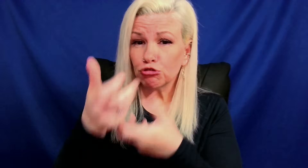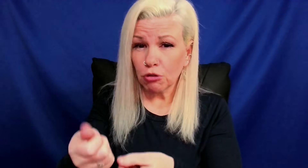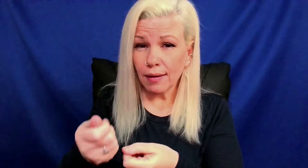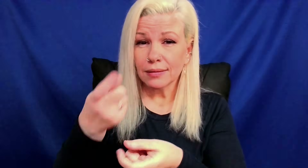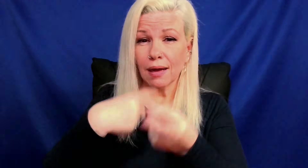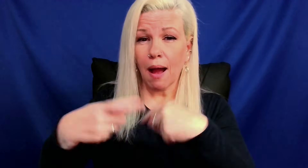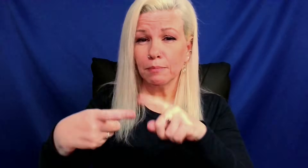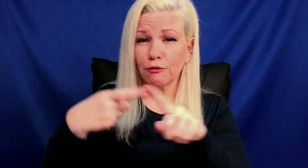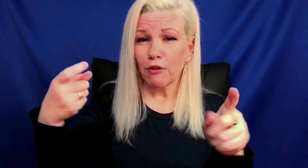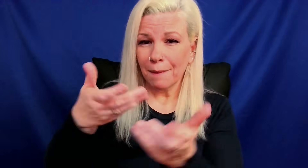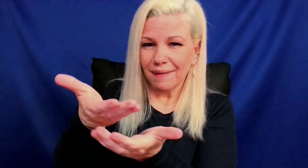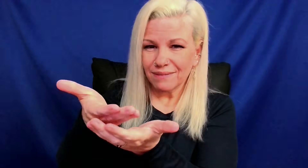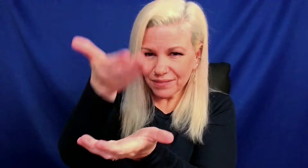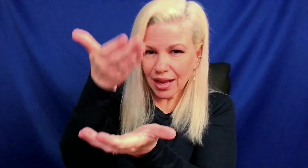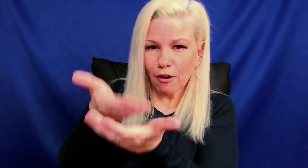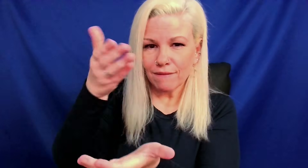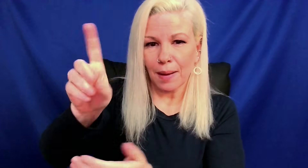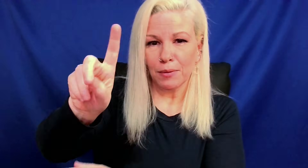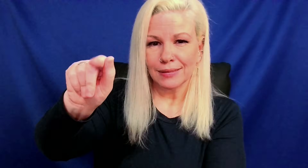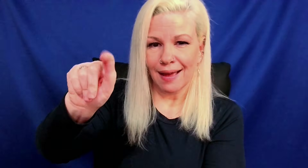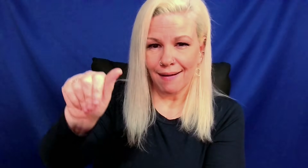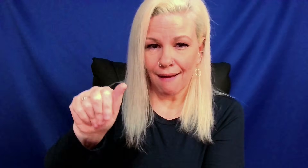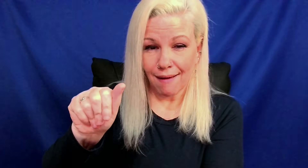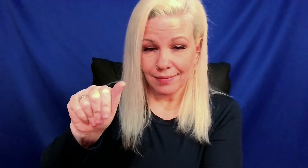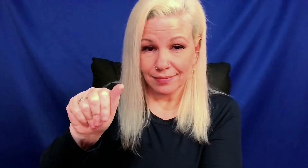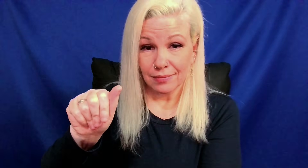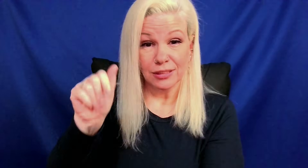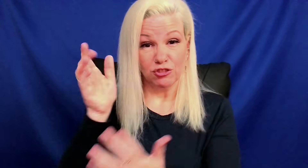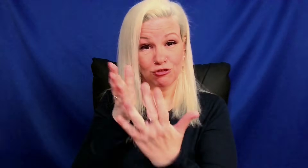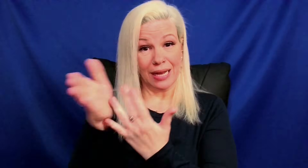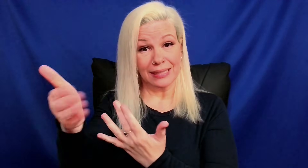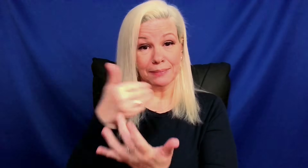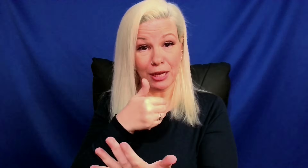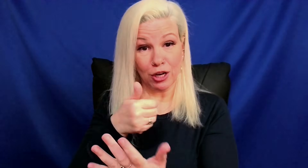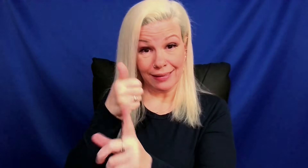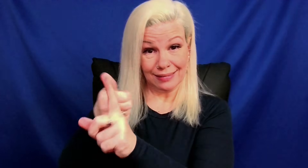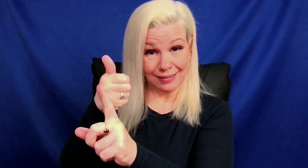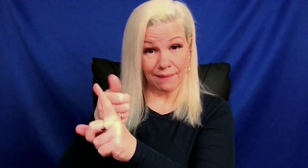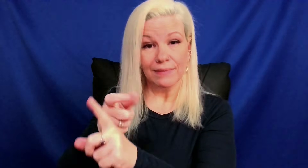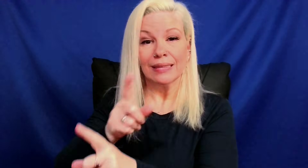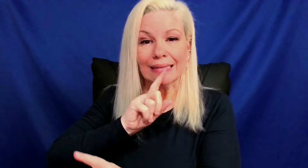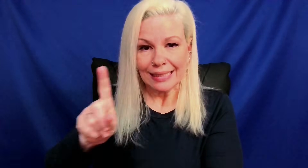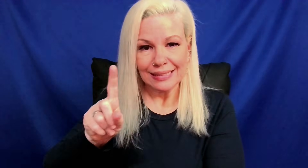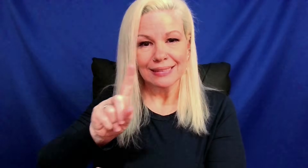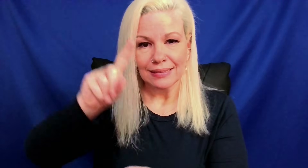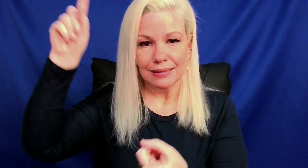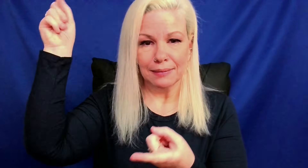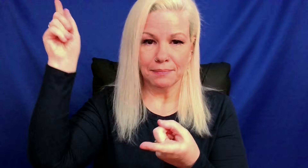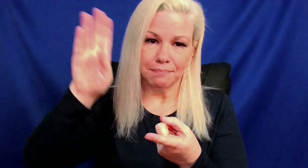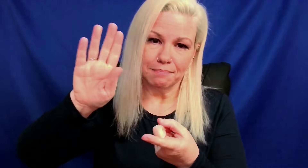Trust comes from verifiable data. Transparency itself is a bias